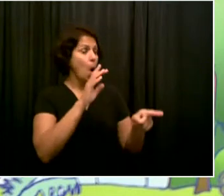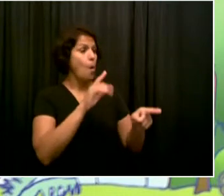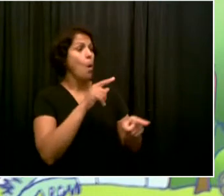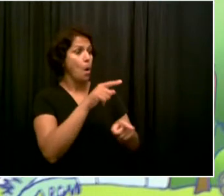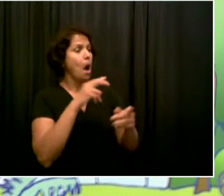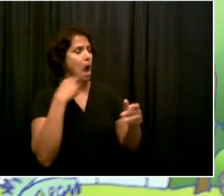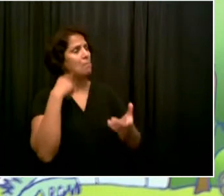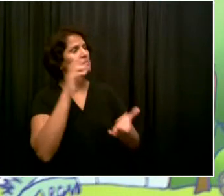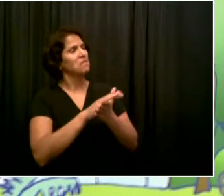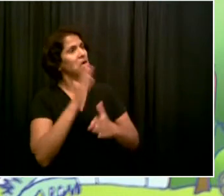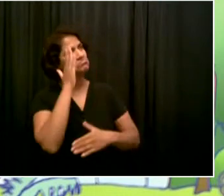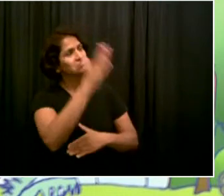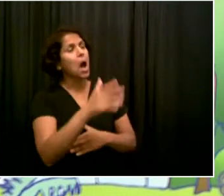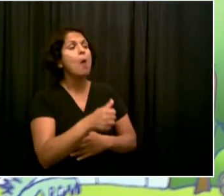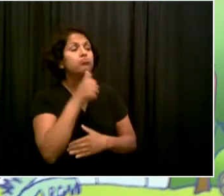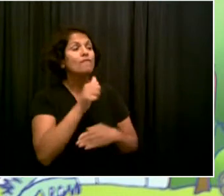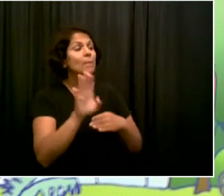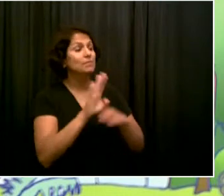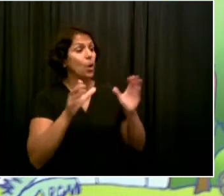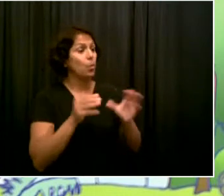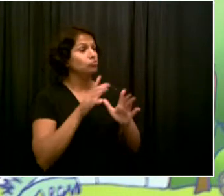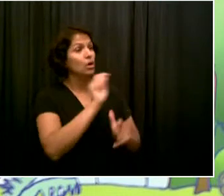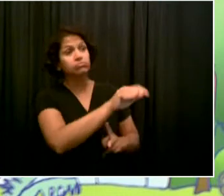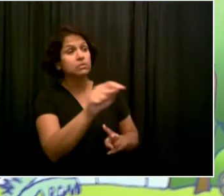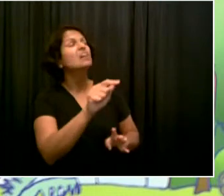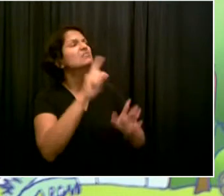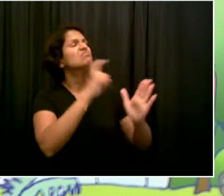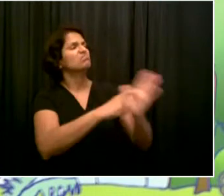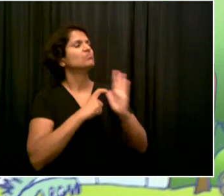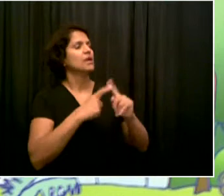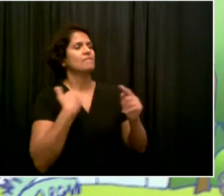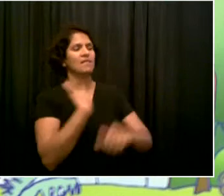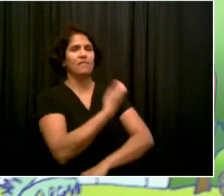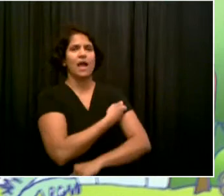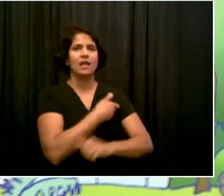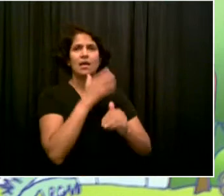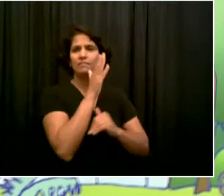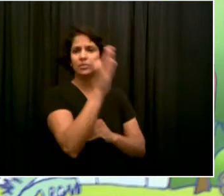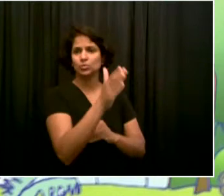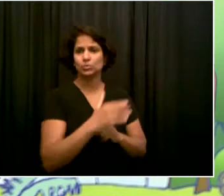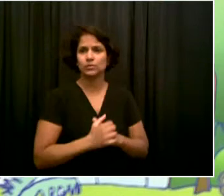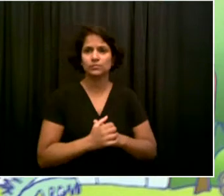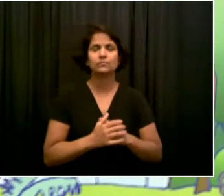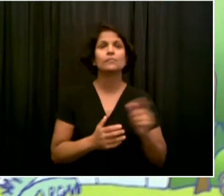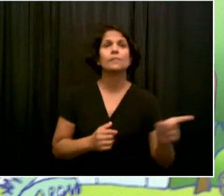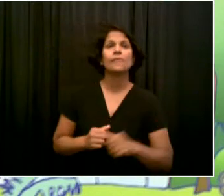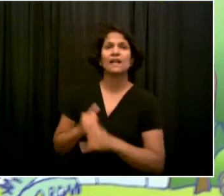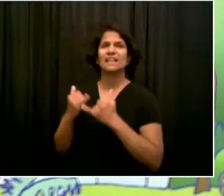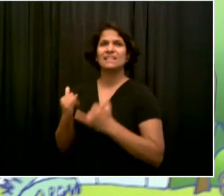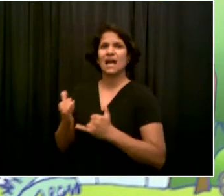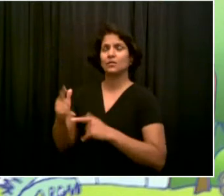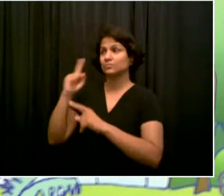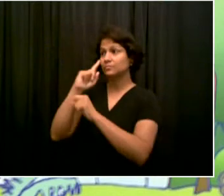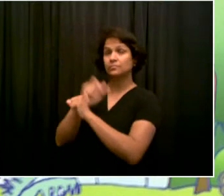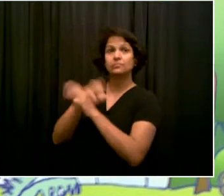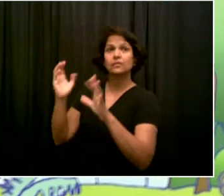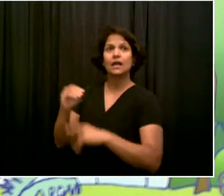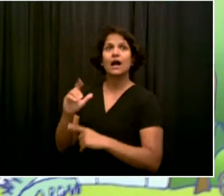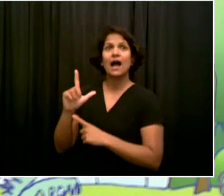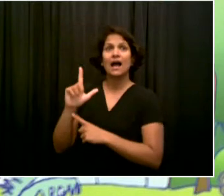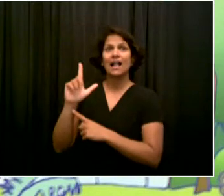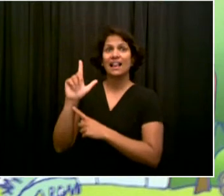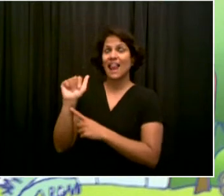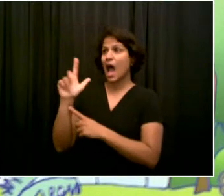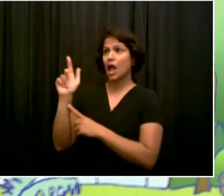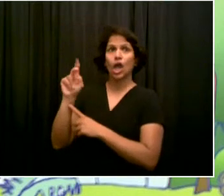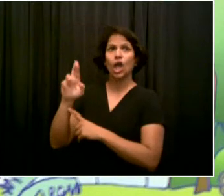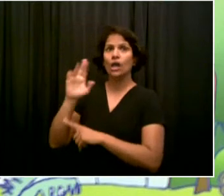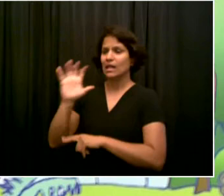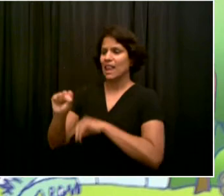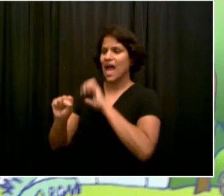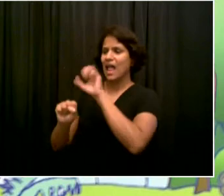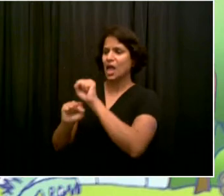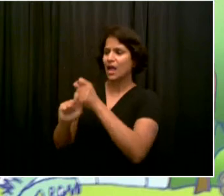WAS PREPARING.